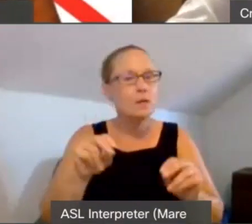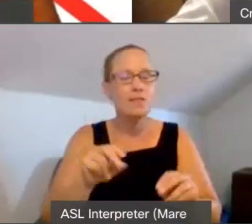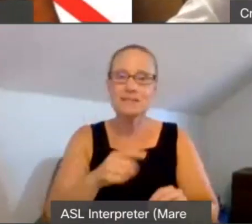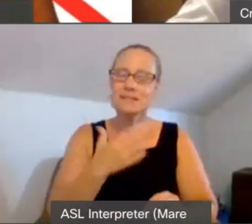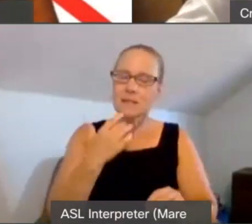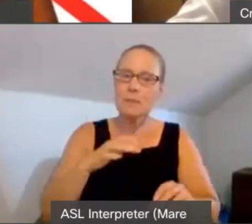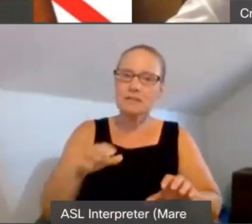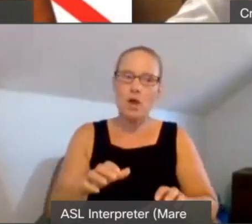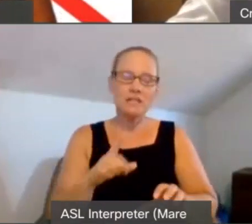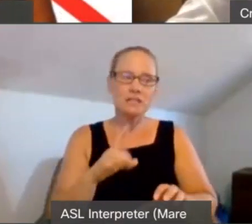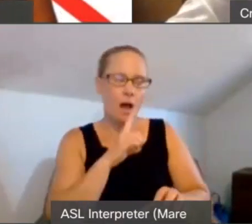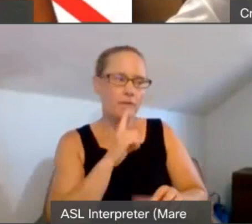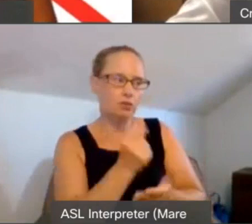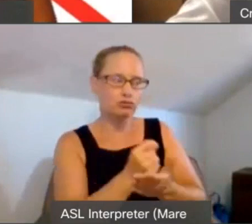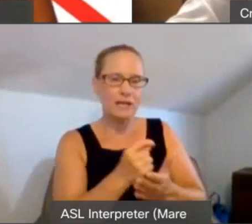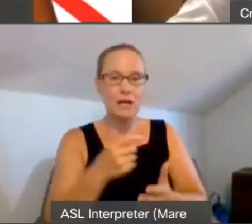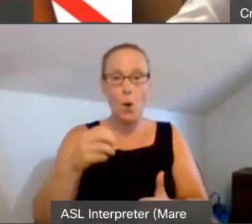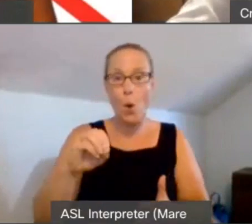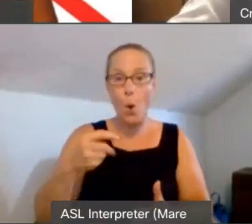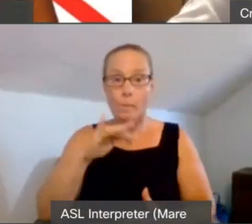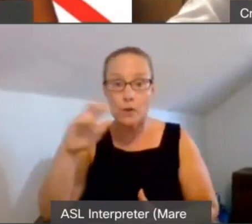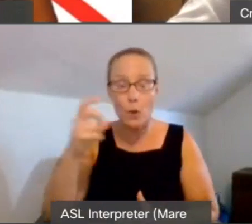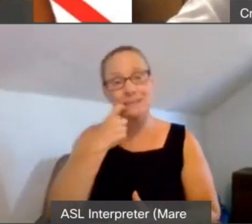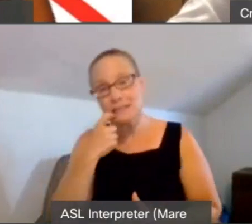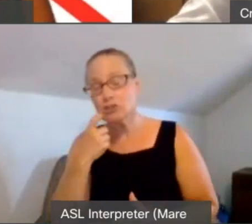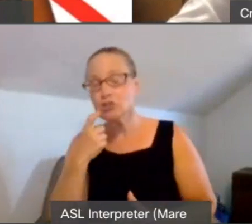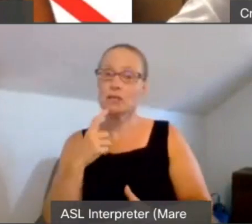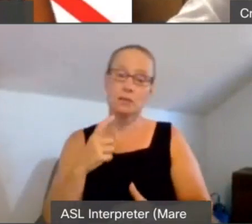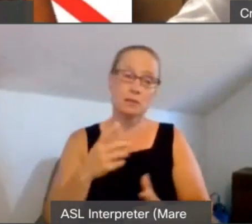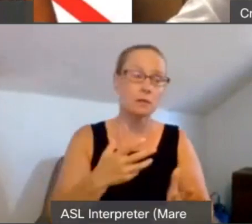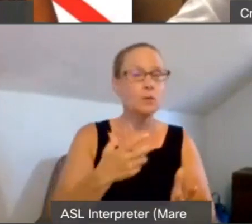an opioid use disorder and we do have to constantly drill that into some judges heads.